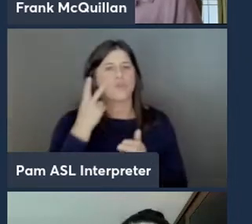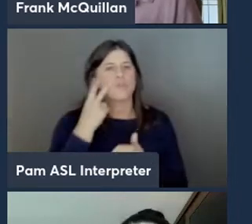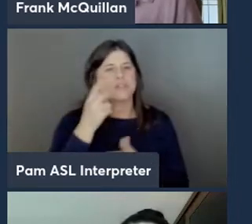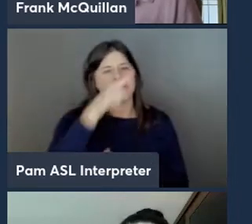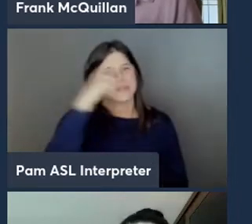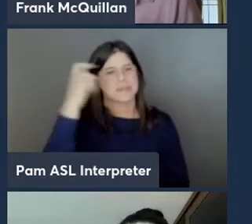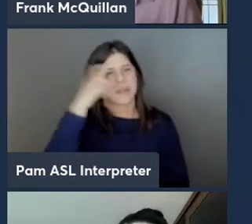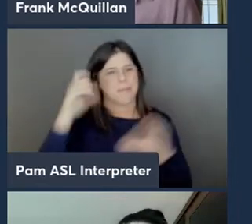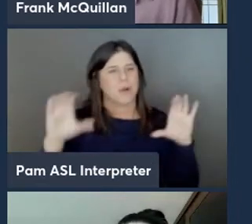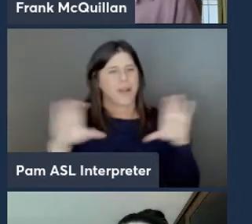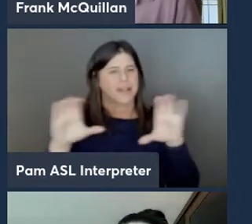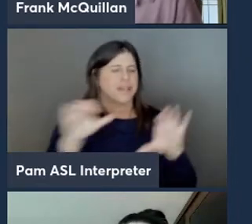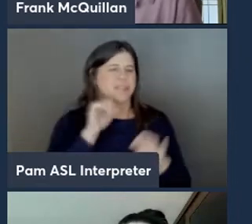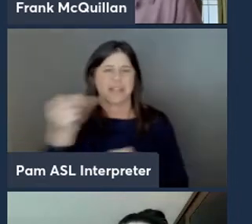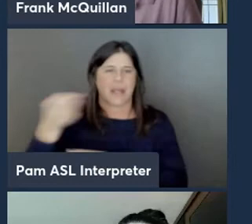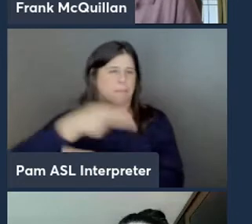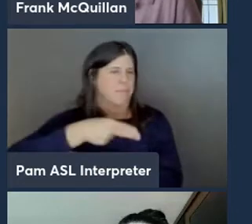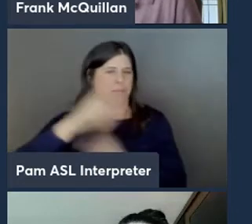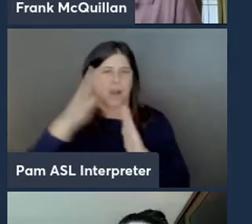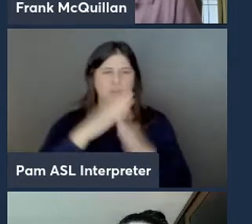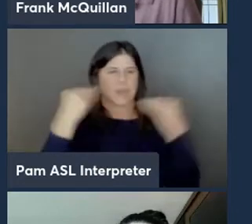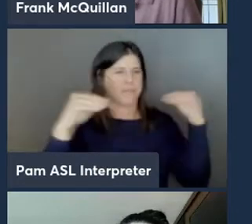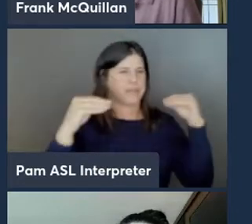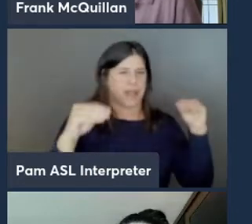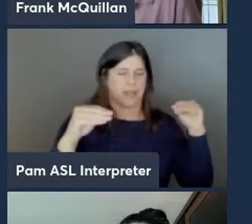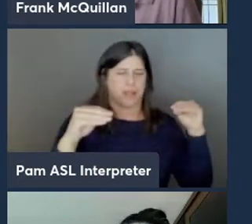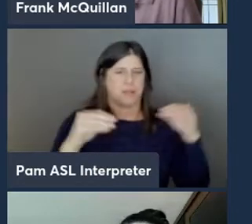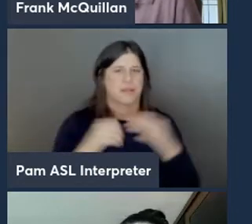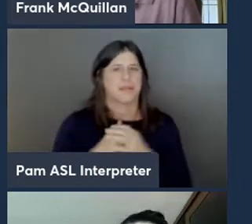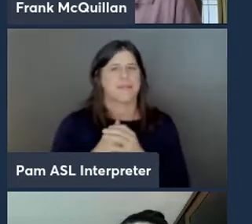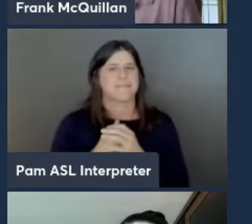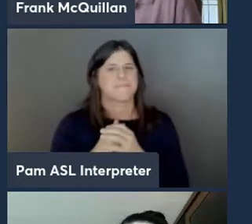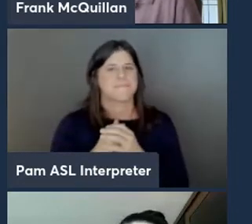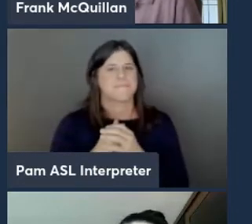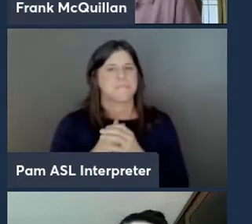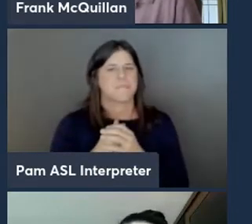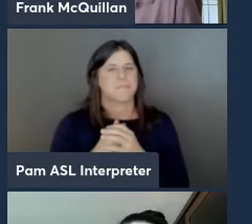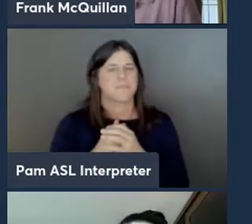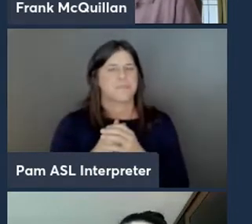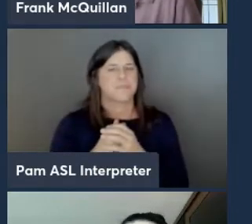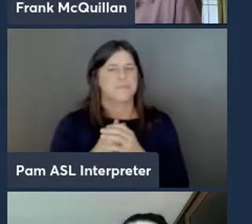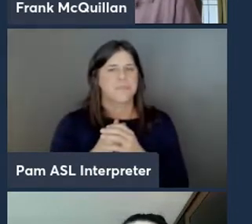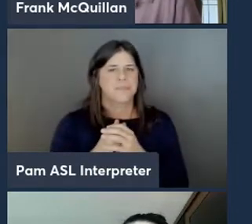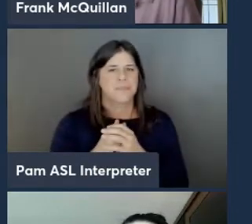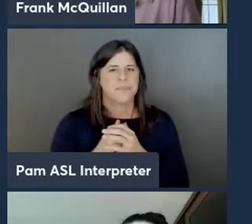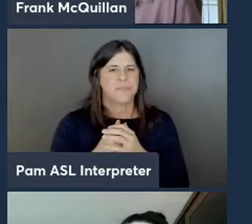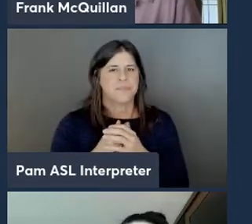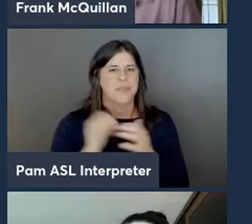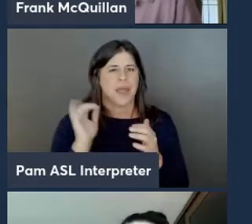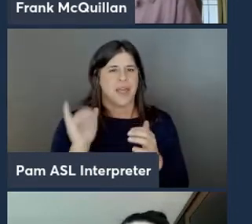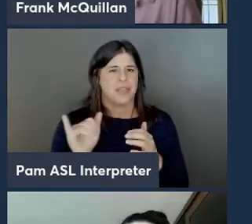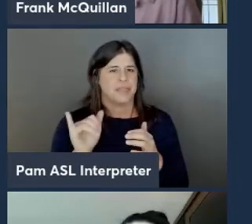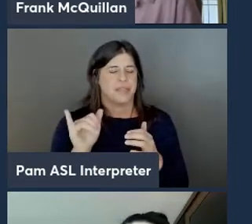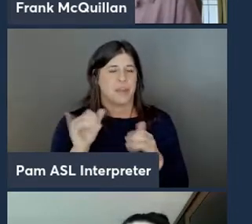did not outperform our top selling category. And that was statistically significant.